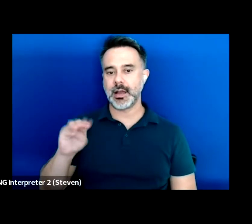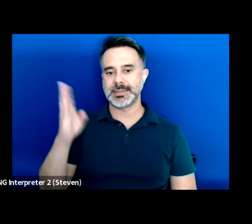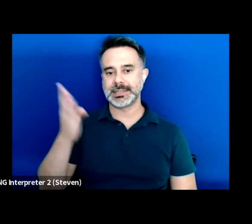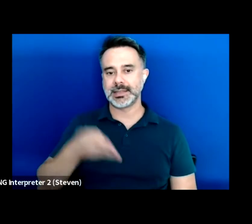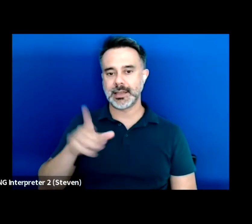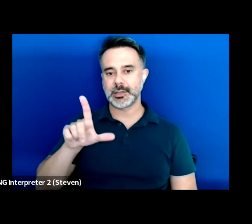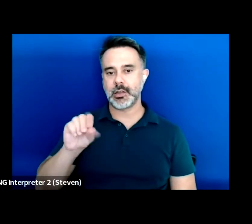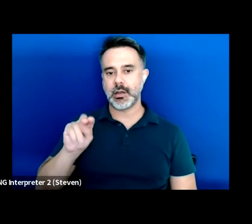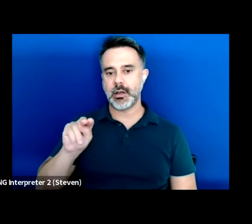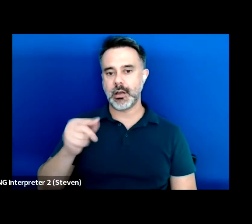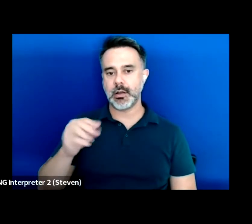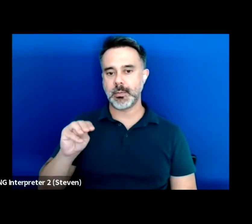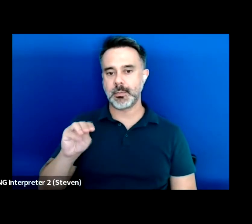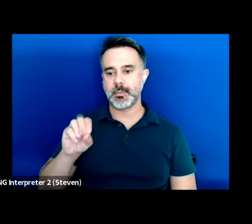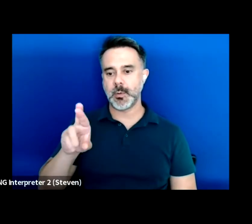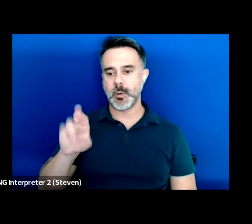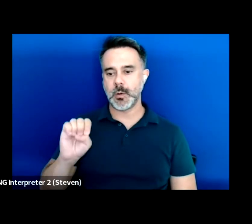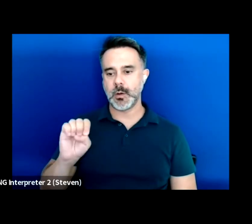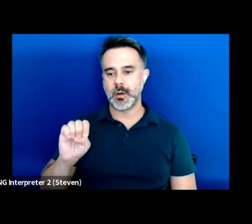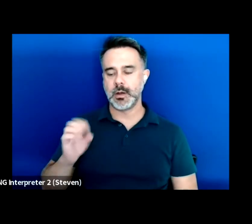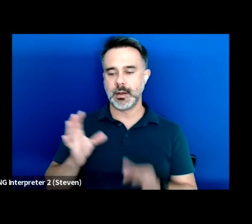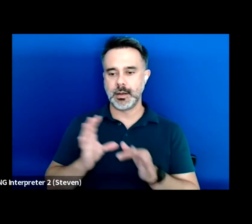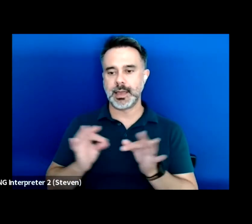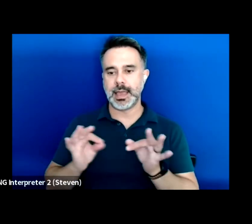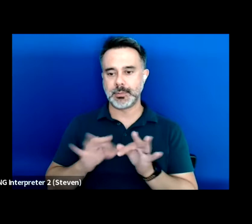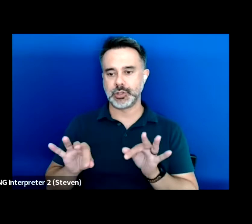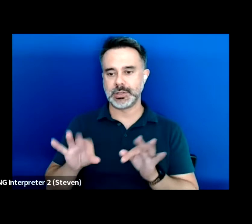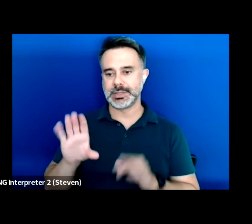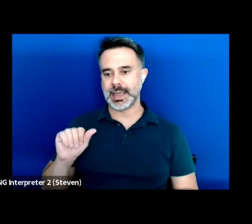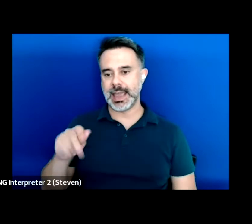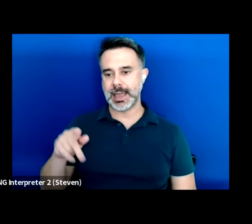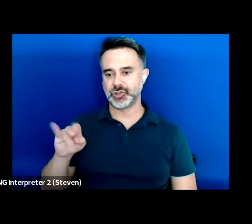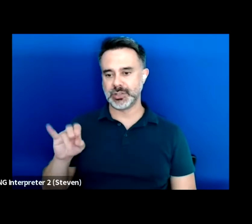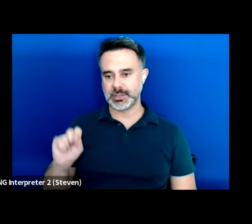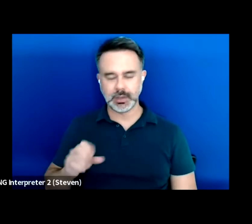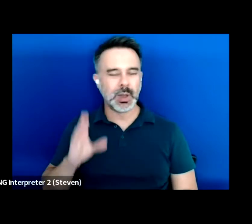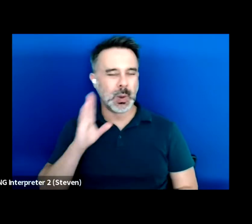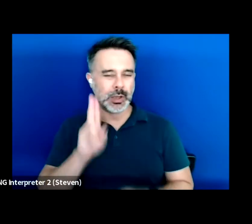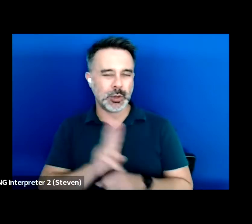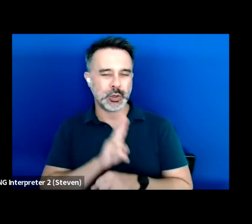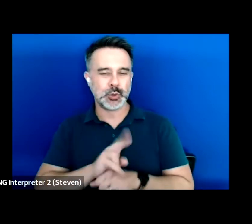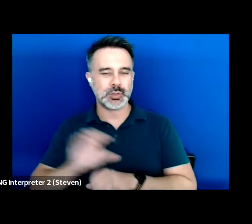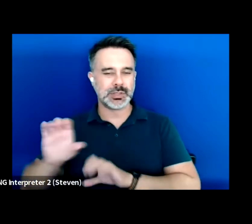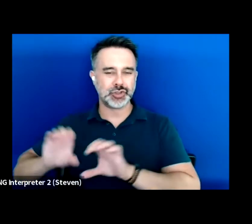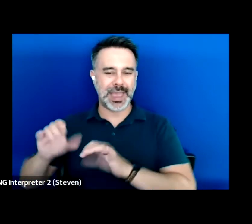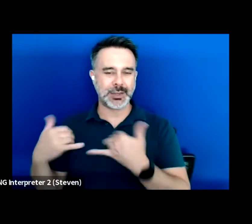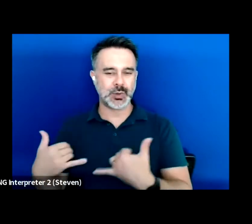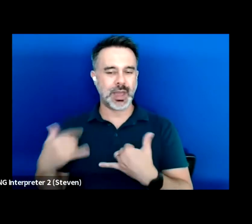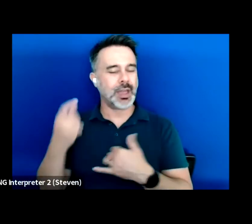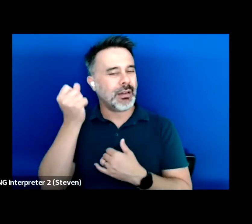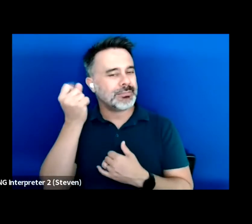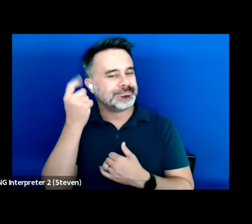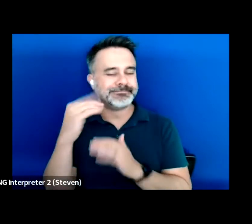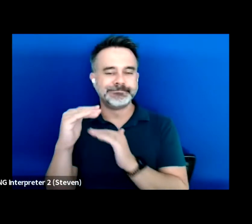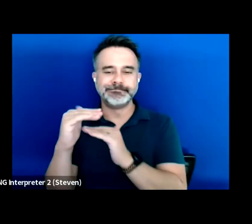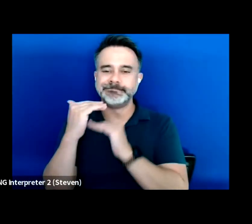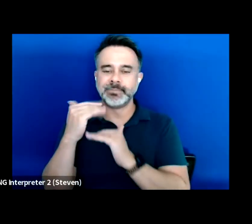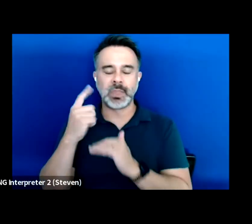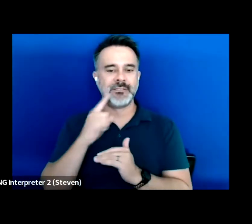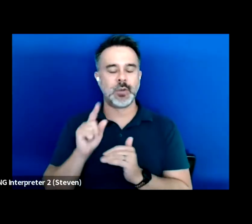in dialogue there, we're using the hashtags #tigertalks and #year of the tiger.